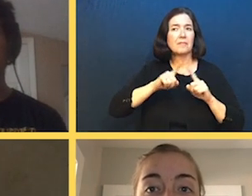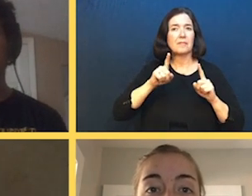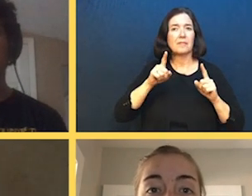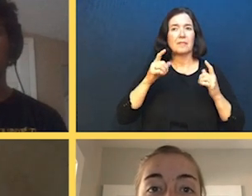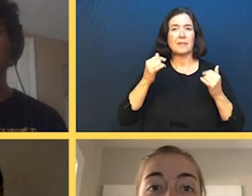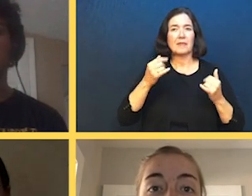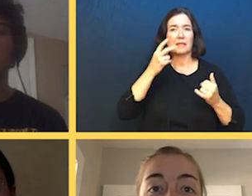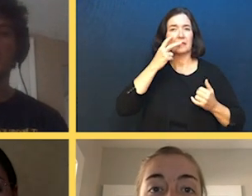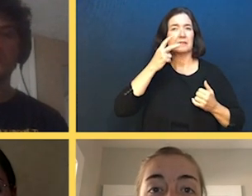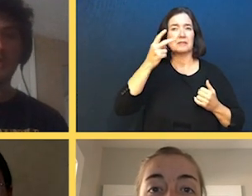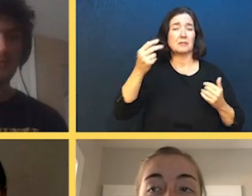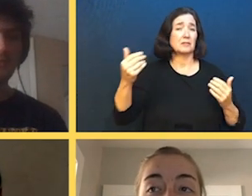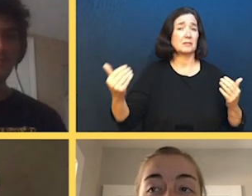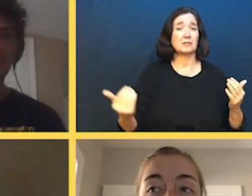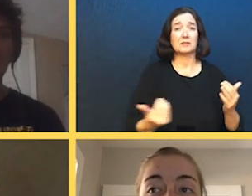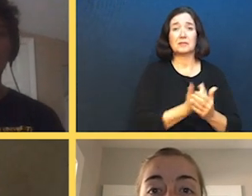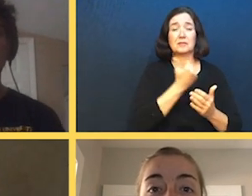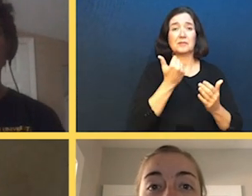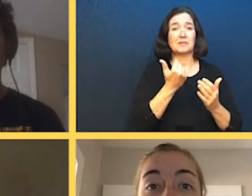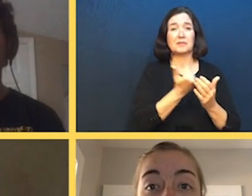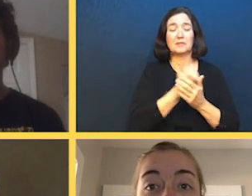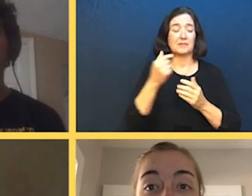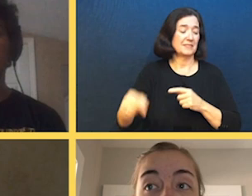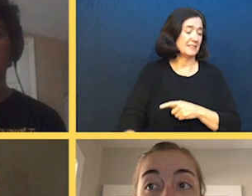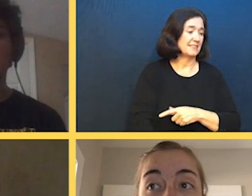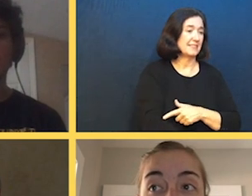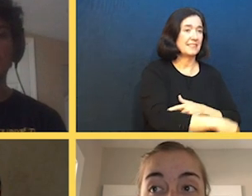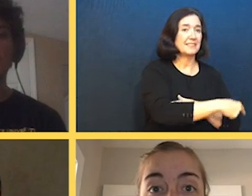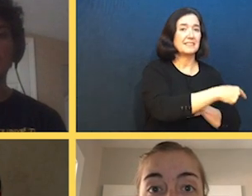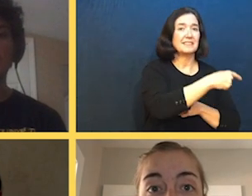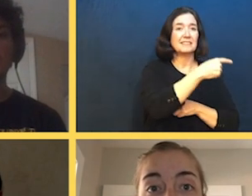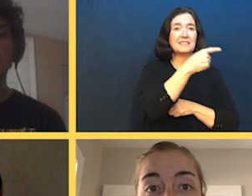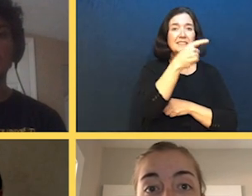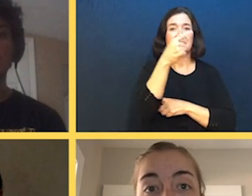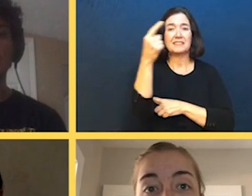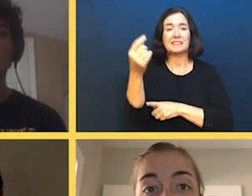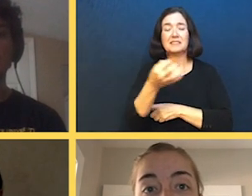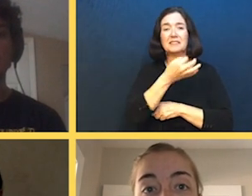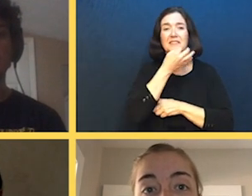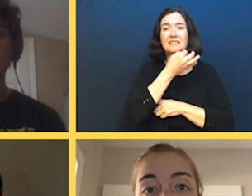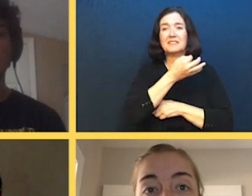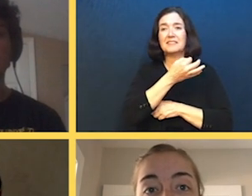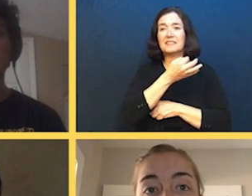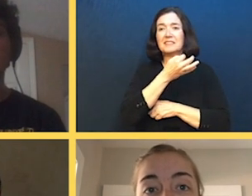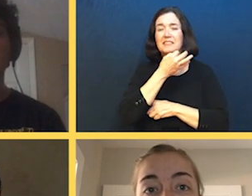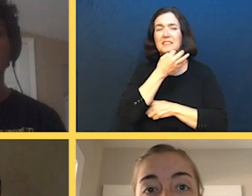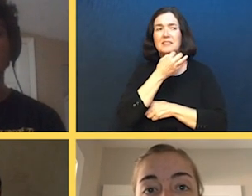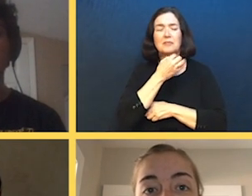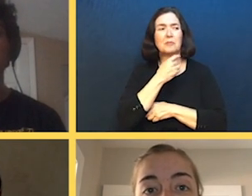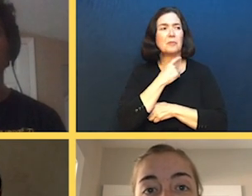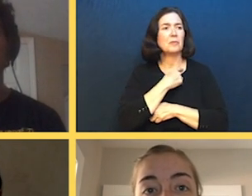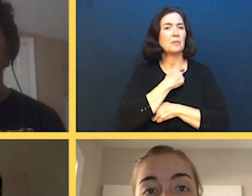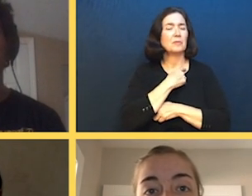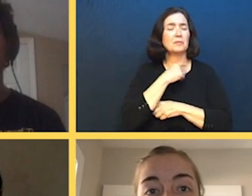But I see a brand new day a dawning